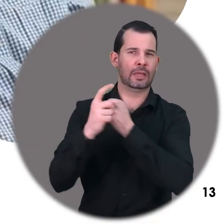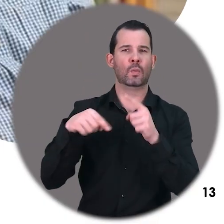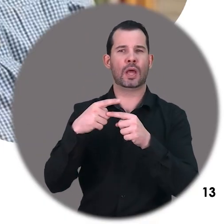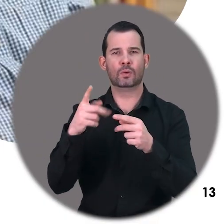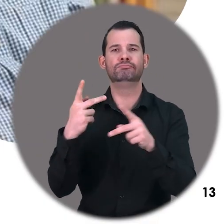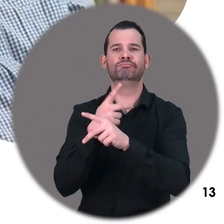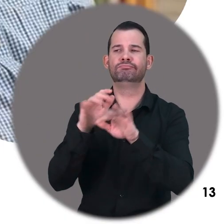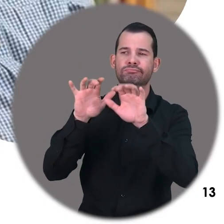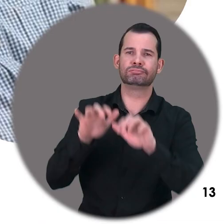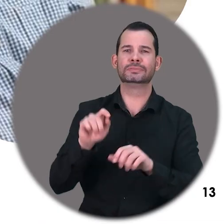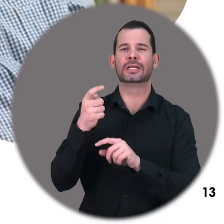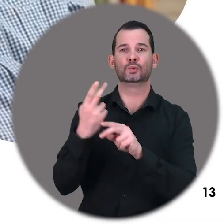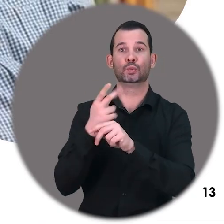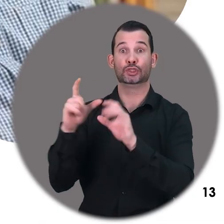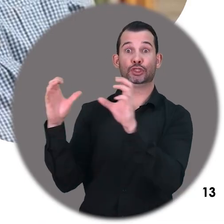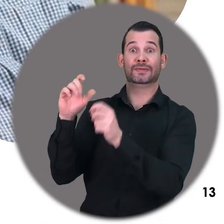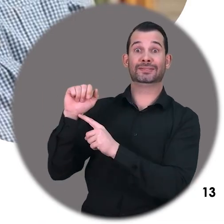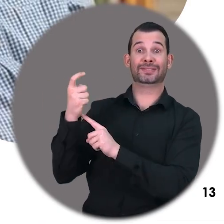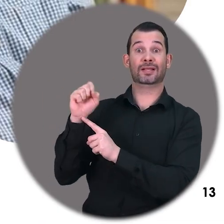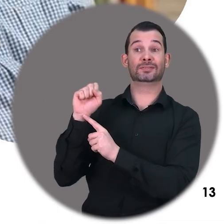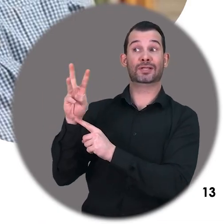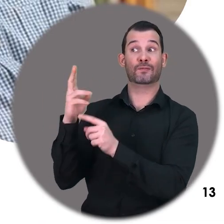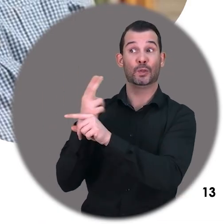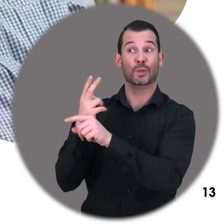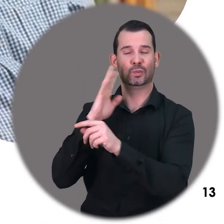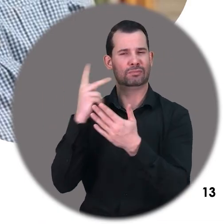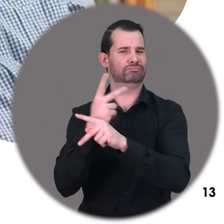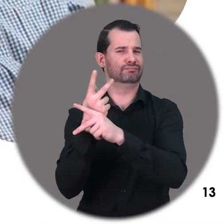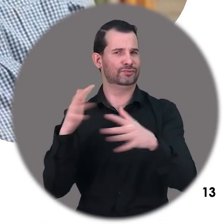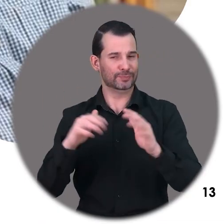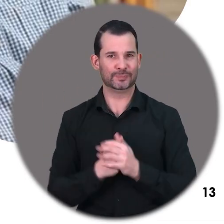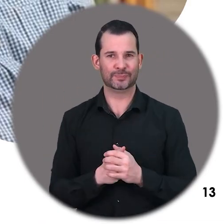when you do your taxes using certified tax software.